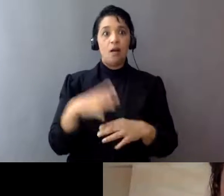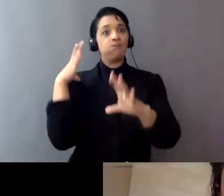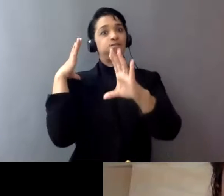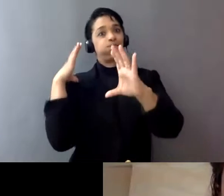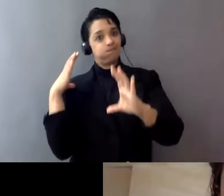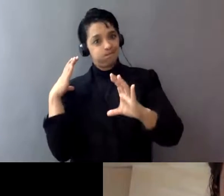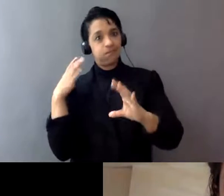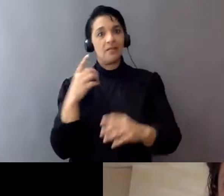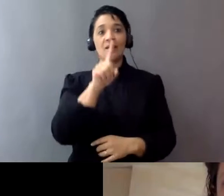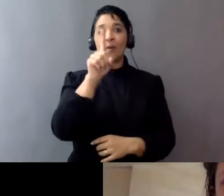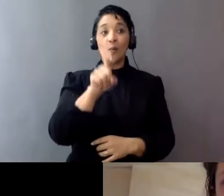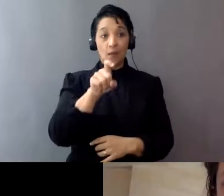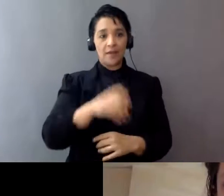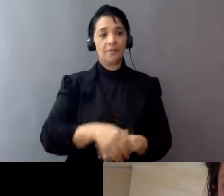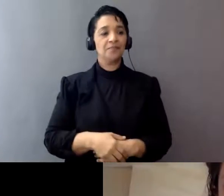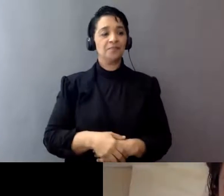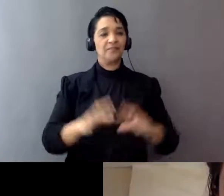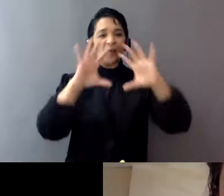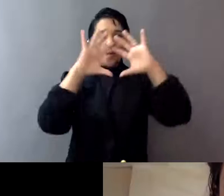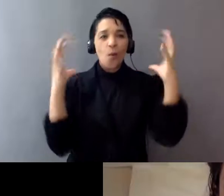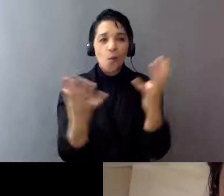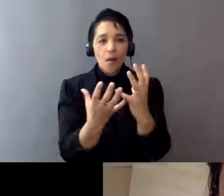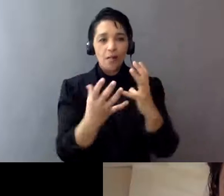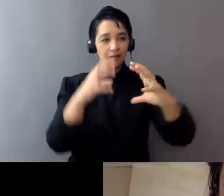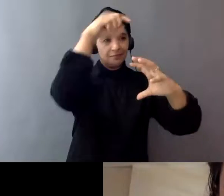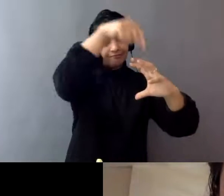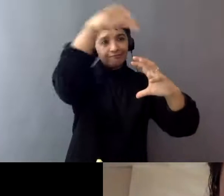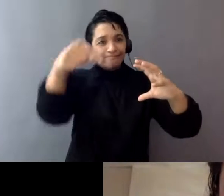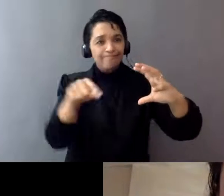Every country and every area have different difficulties and barriers.